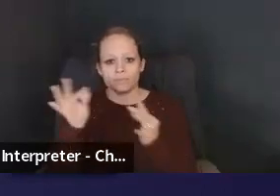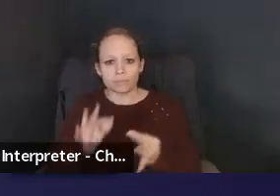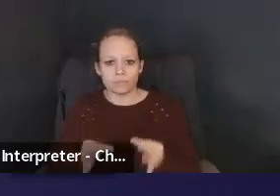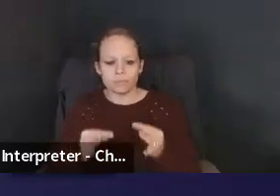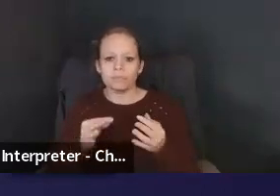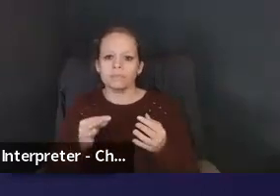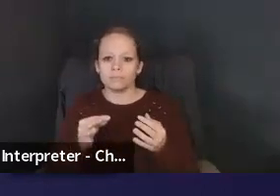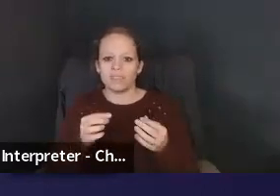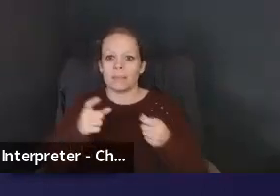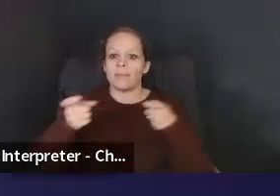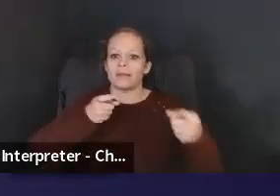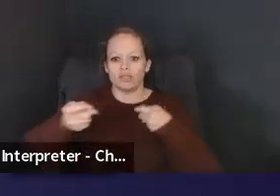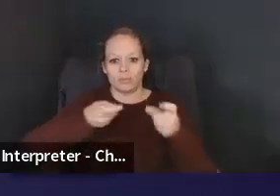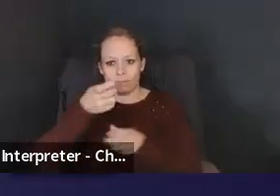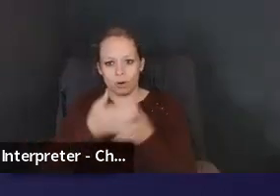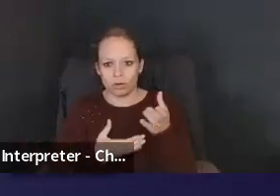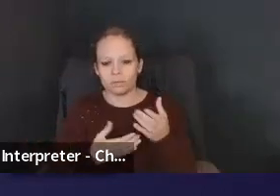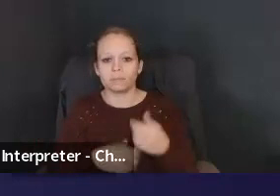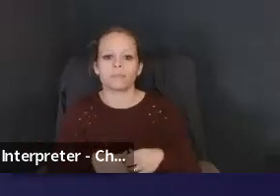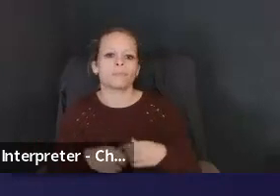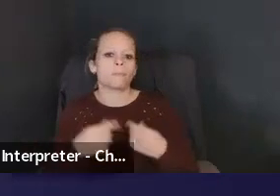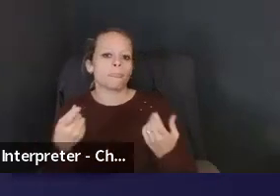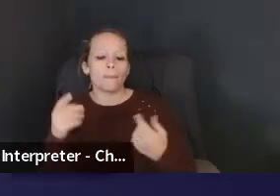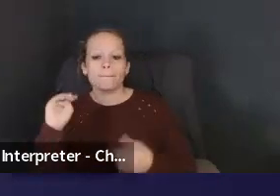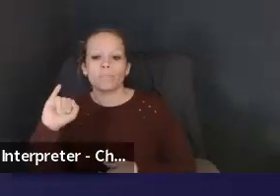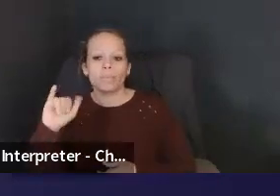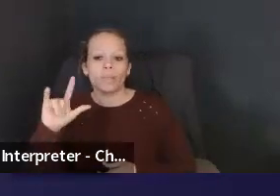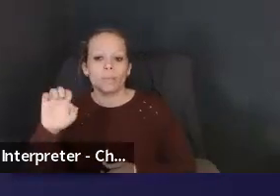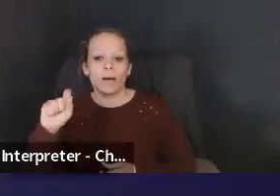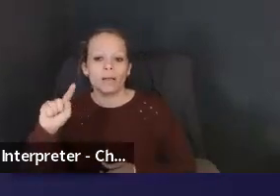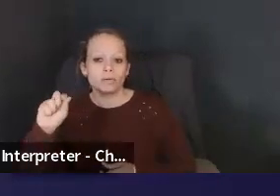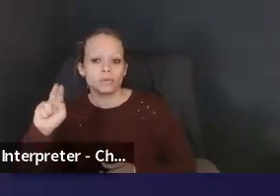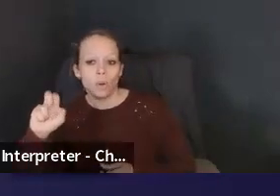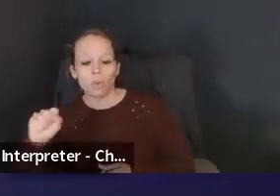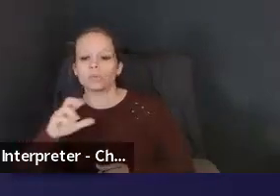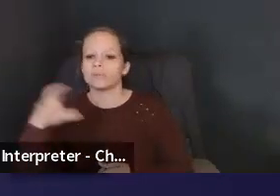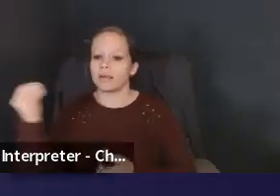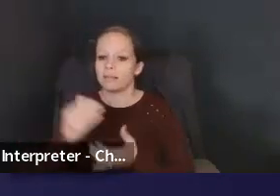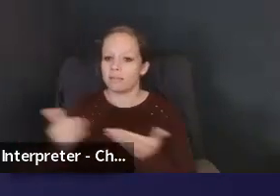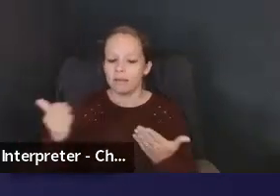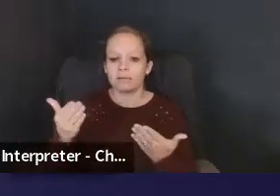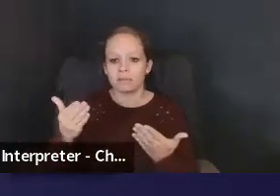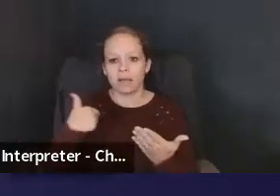of the plan, right? Milestones and deliverables. So, we'll know we've achieved this target when